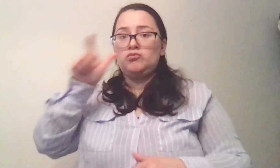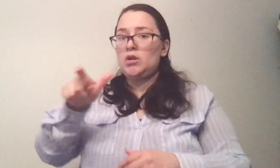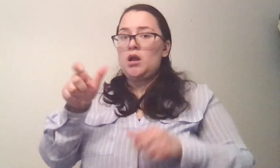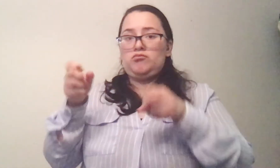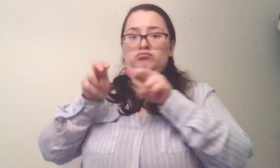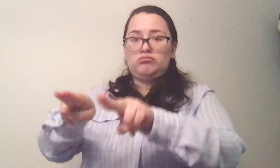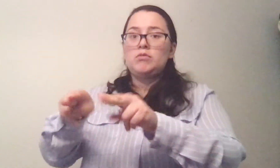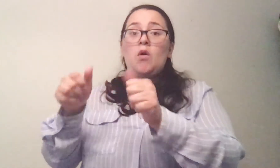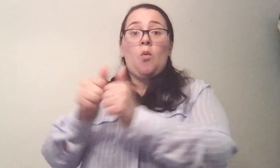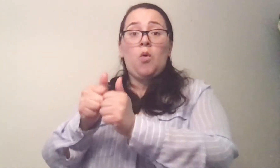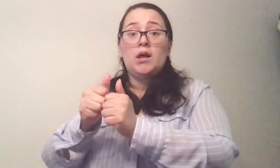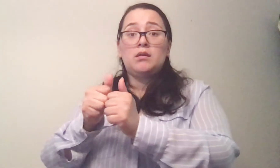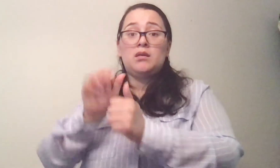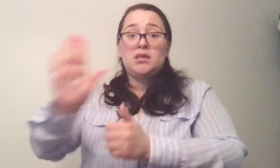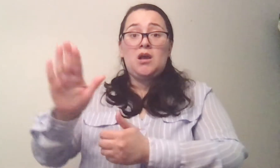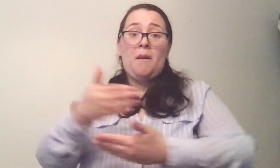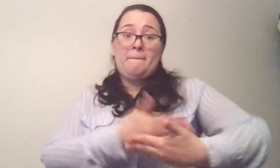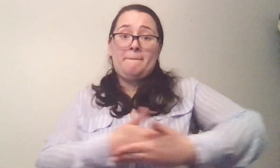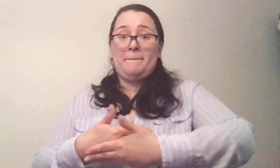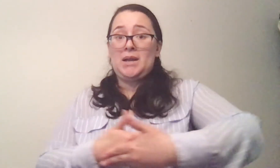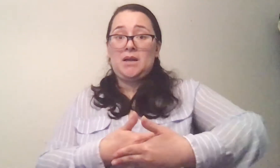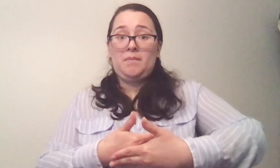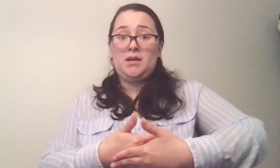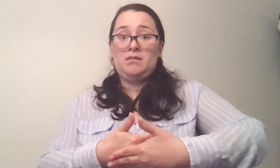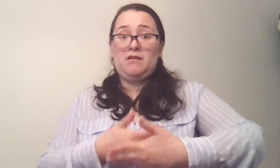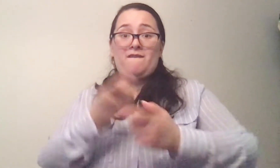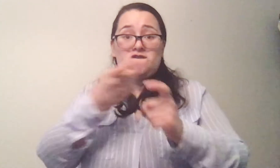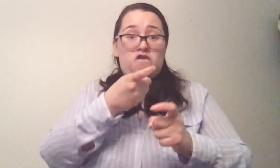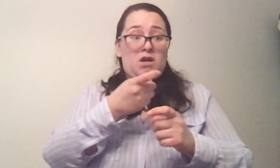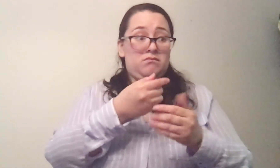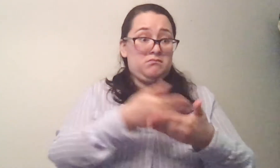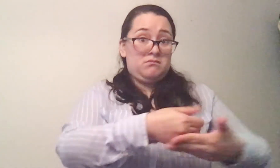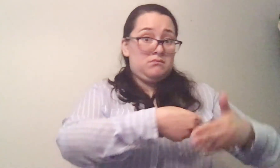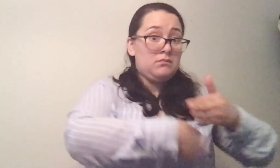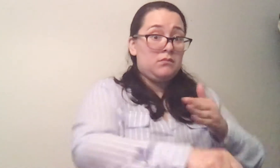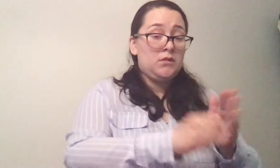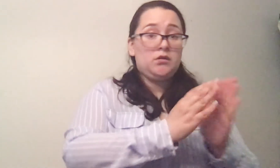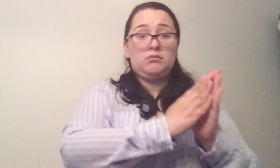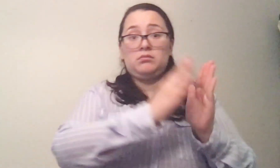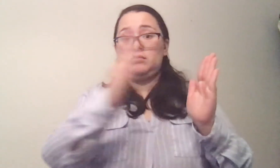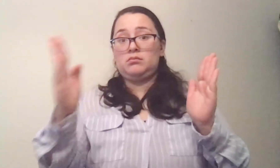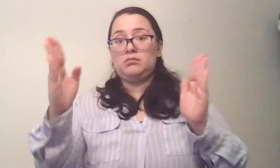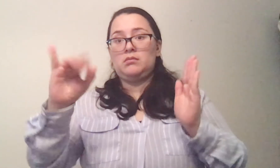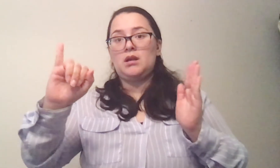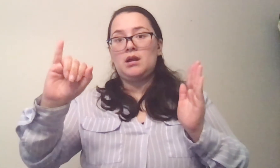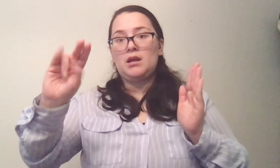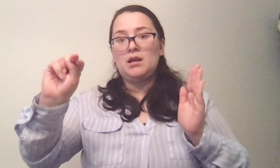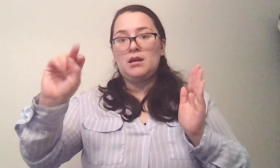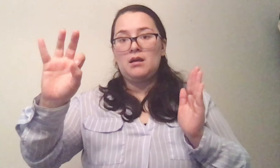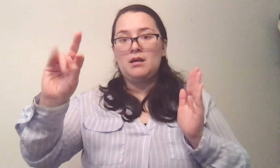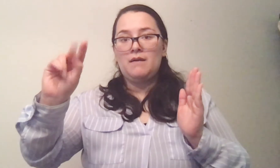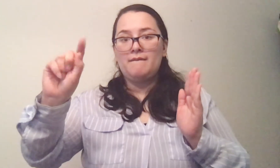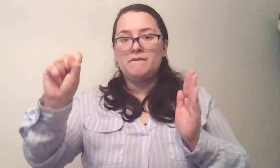Should not co-sleep with their baby from birth to infant(cy).